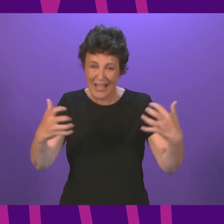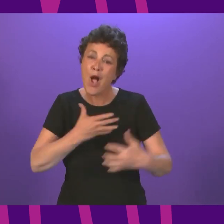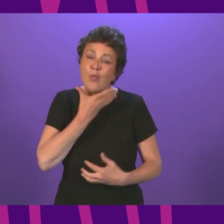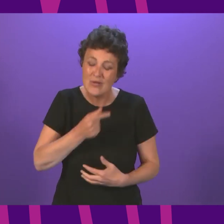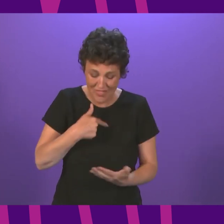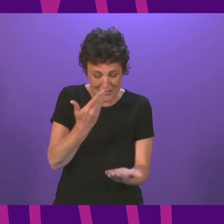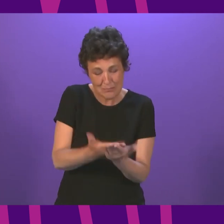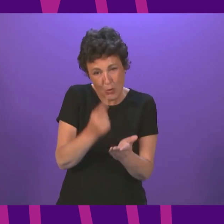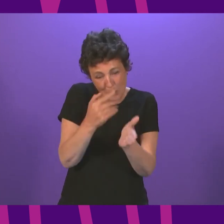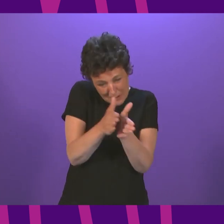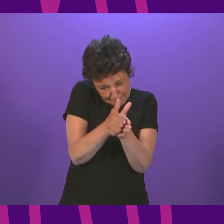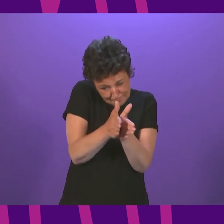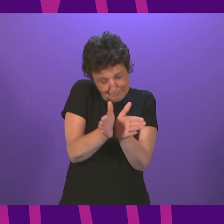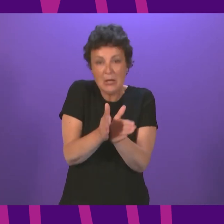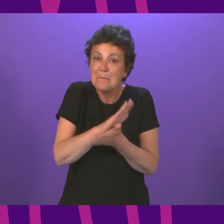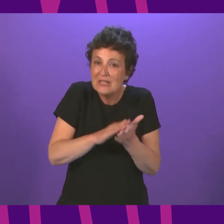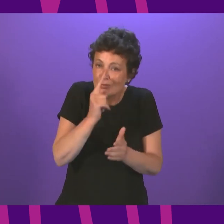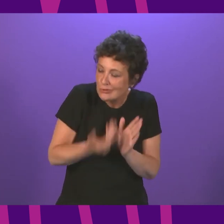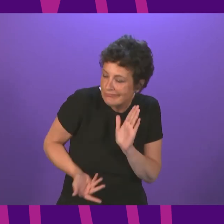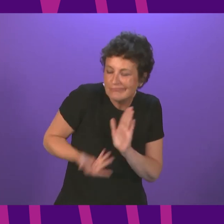As Pauline McNeill stated, many businesses have asked for but have never been provided